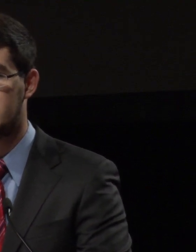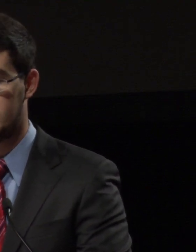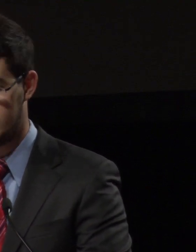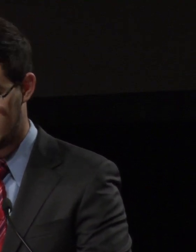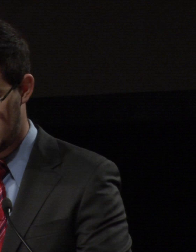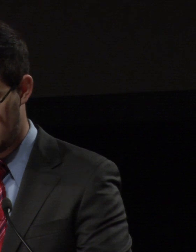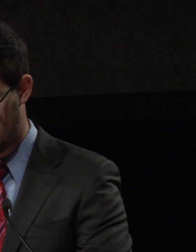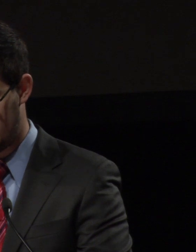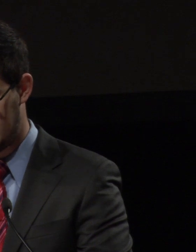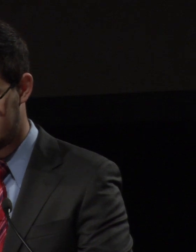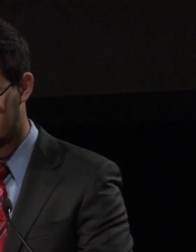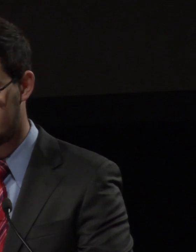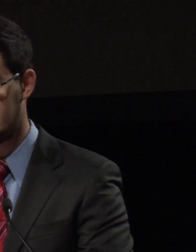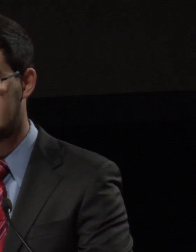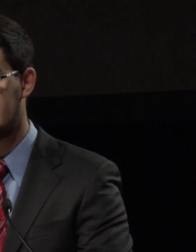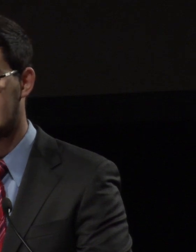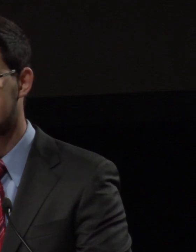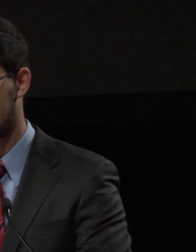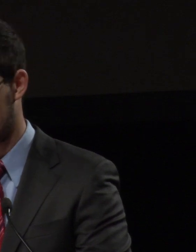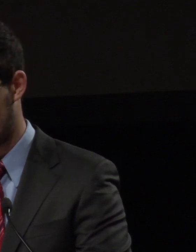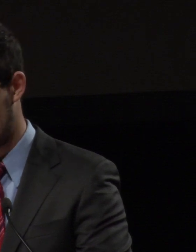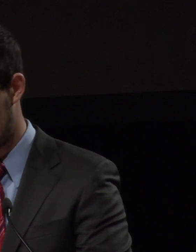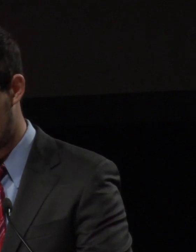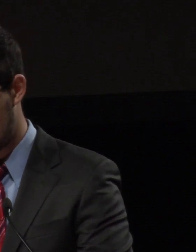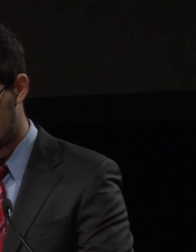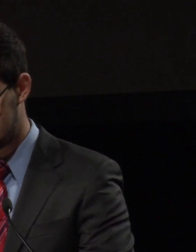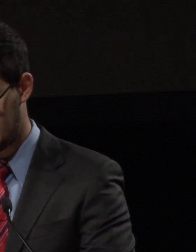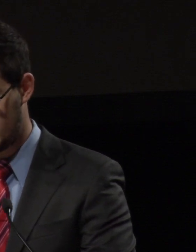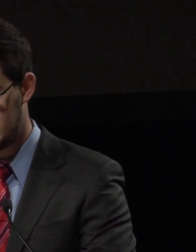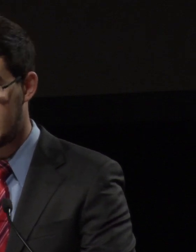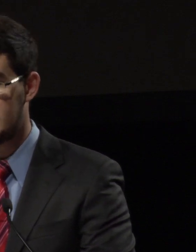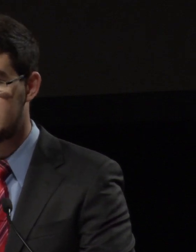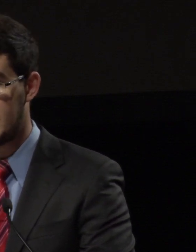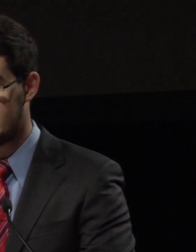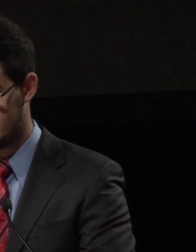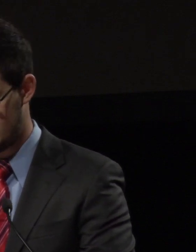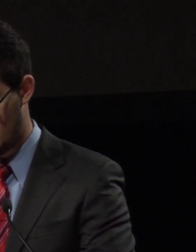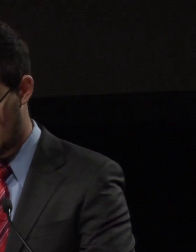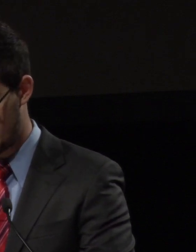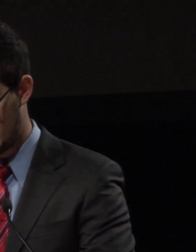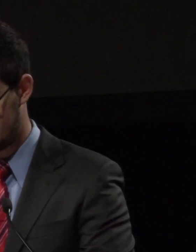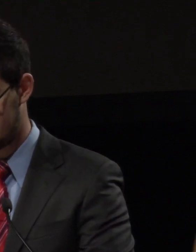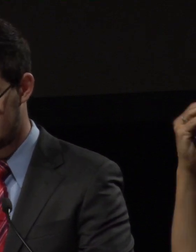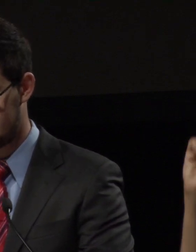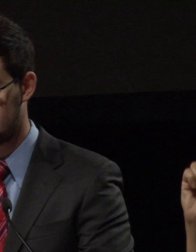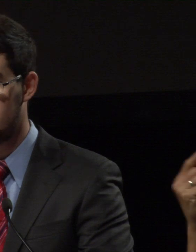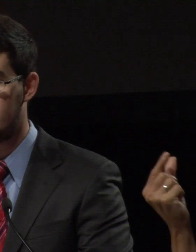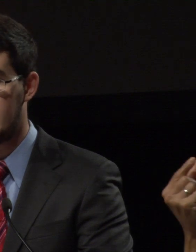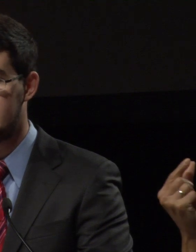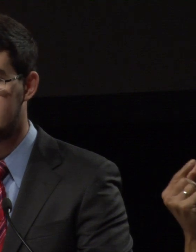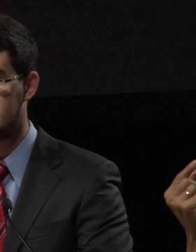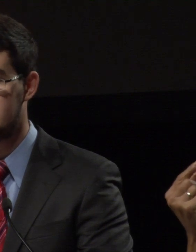IMPROVE, BOTH INTERNALLY AND EXTERNALLY SO THAT WE MAY EXPAND OUR PRESENCE AS A UNIFIED,